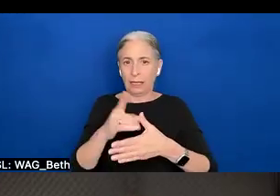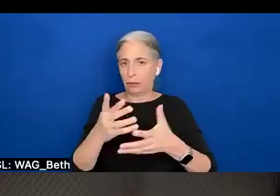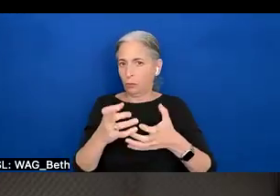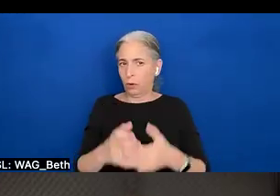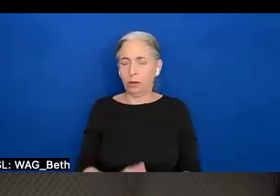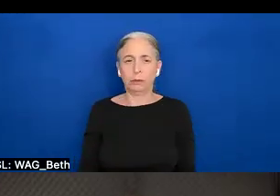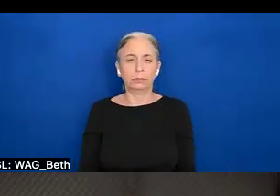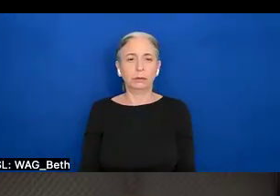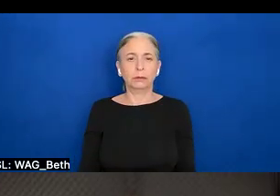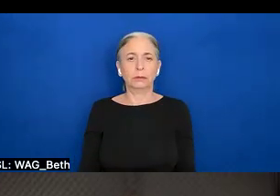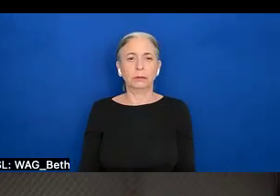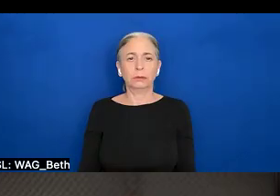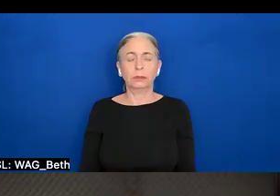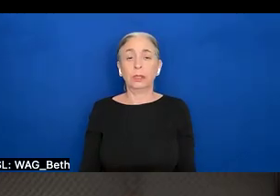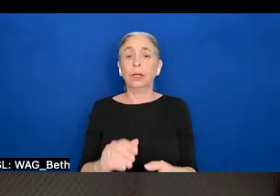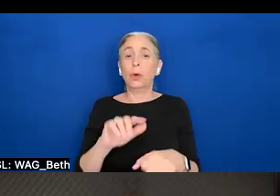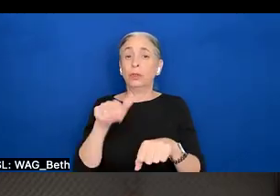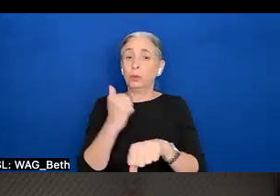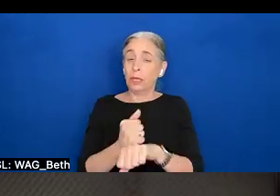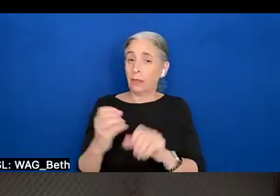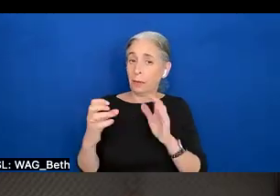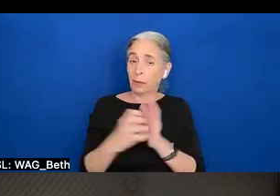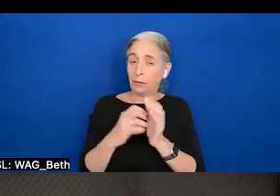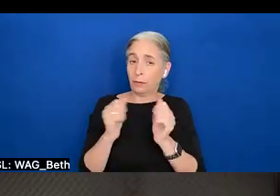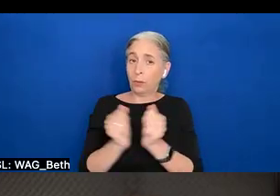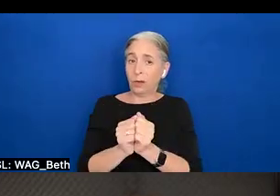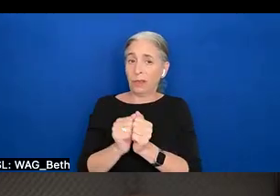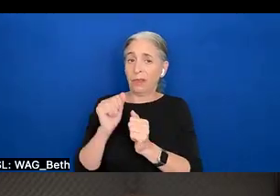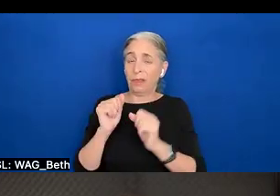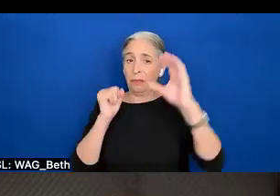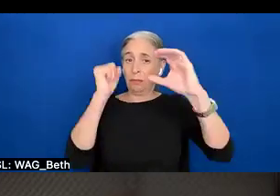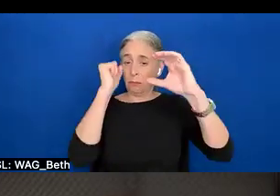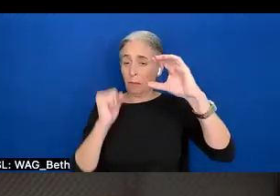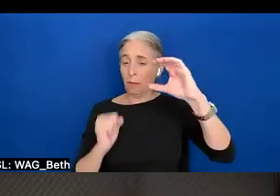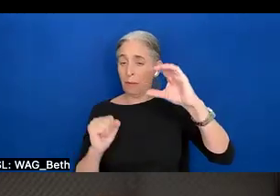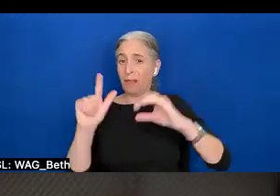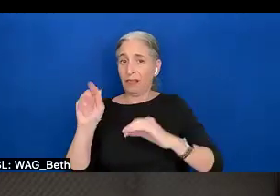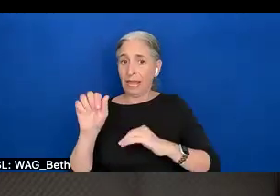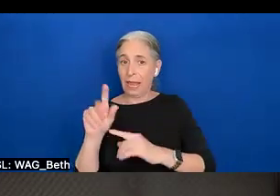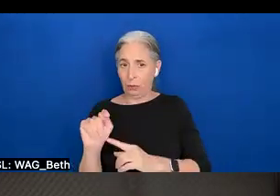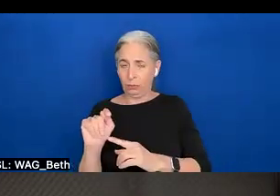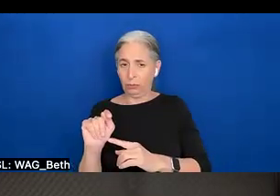So when you set a paragraph in the layout, the